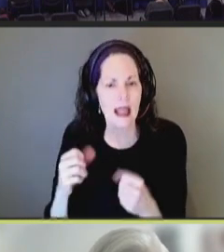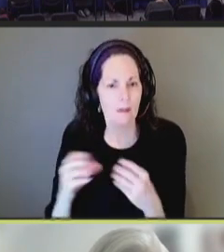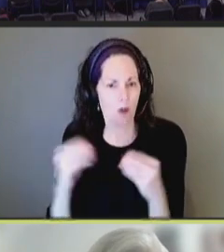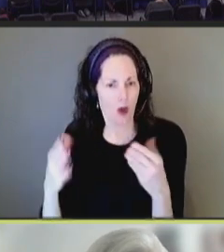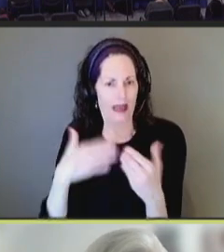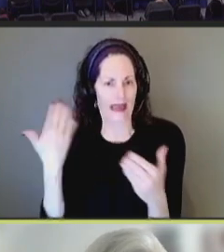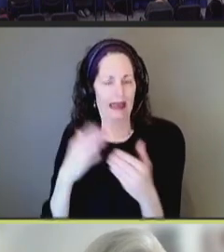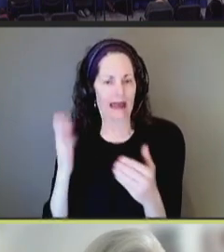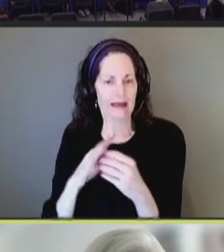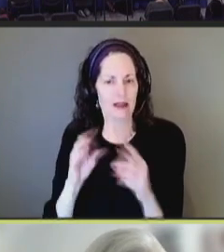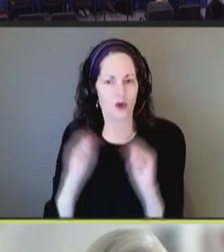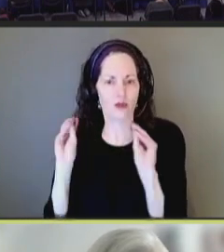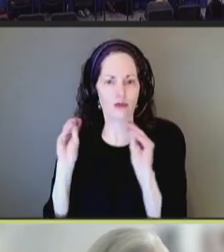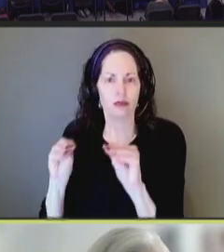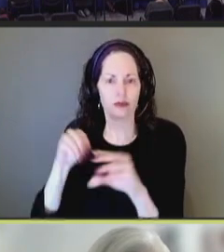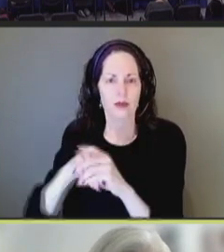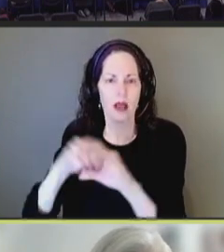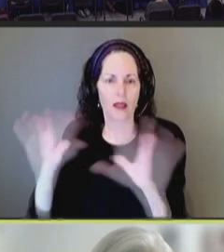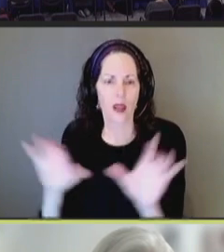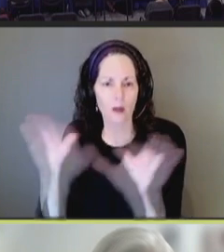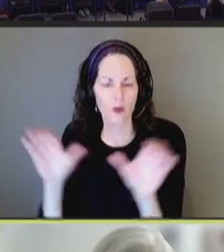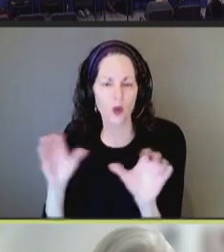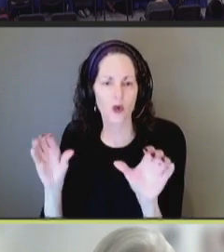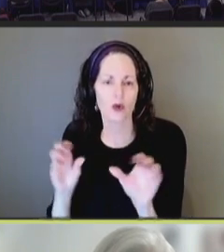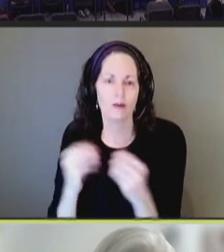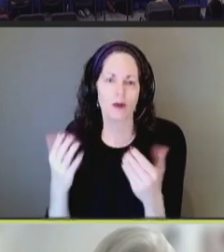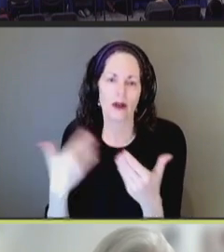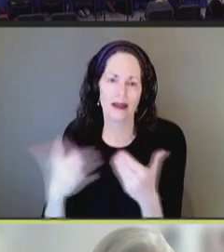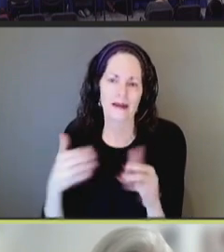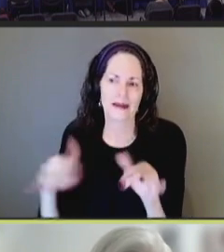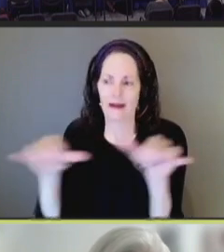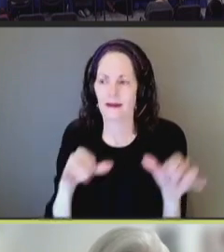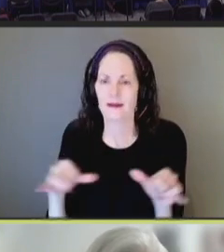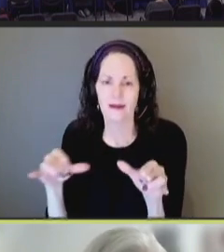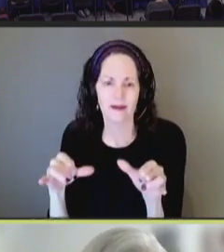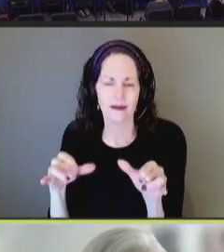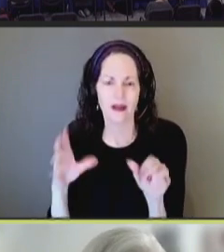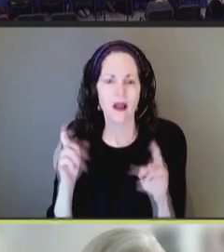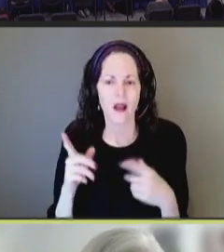through this project, we're also standardizing local guides to ensure each one follows national